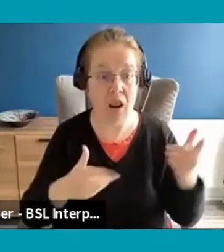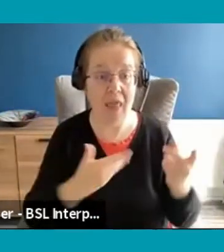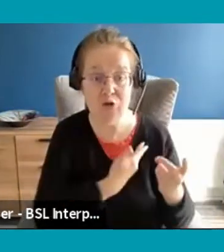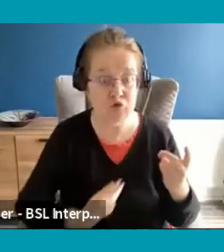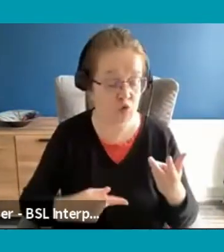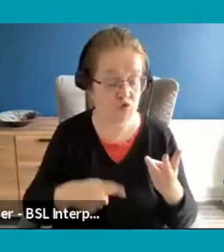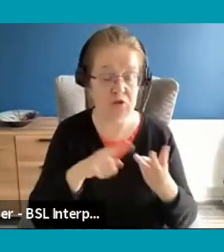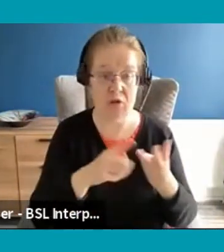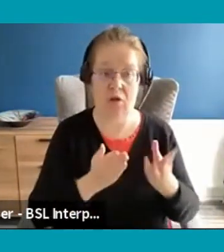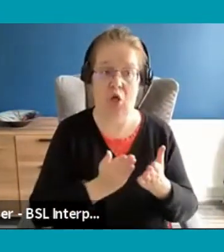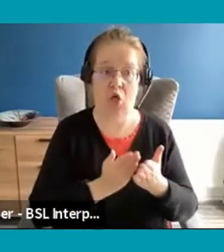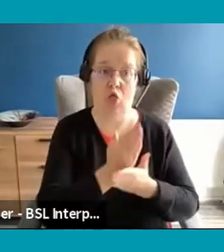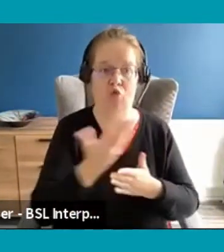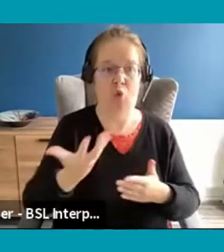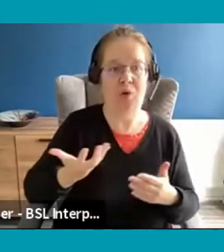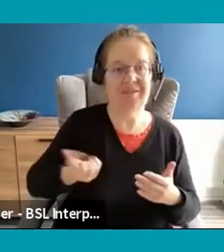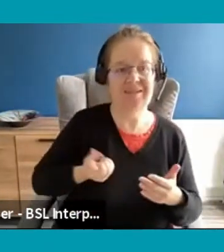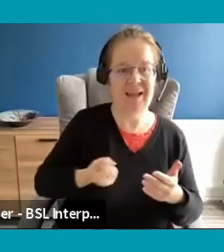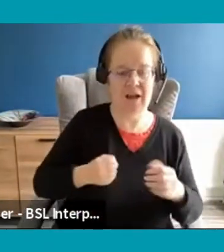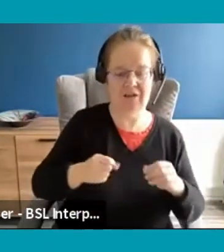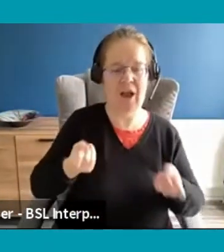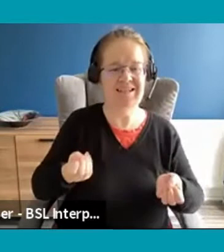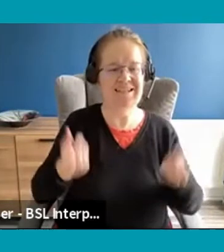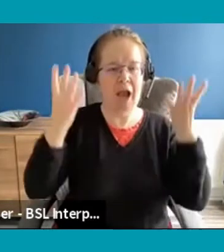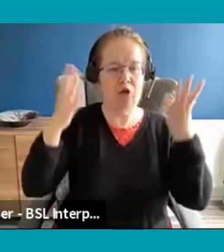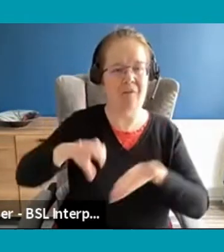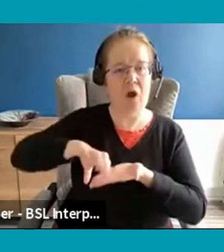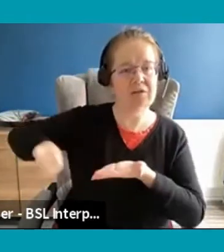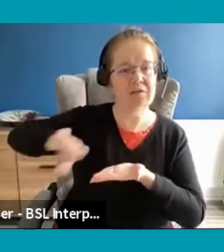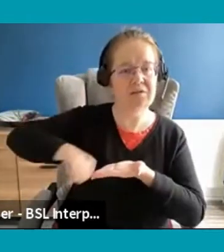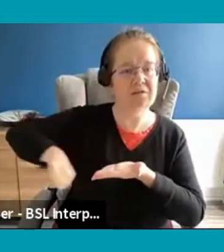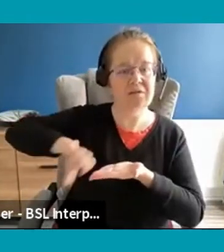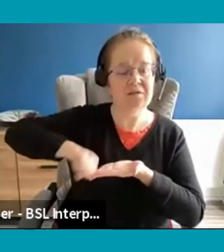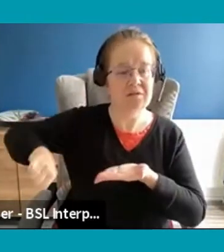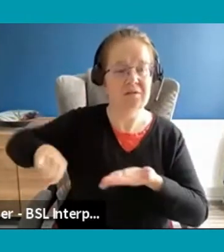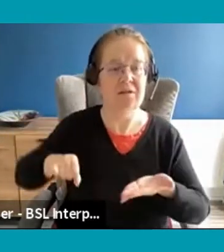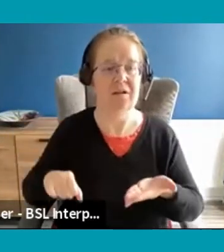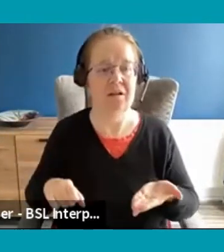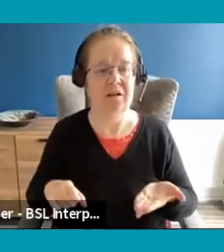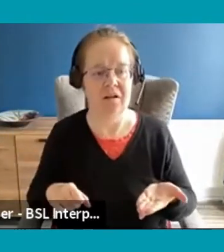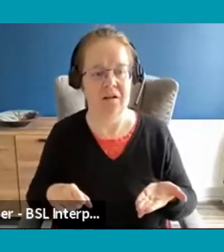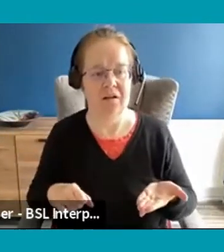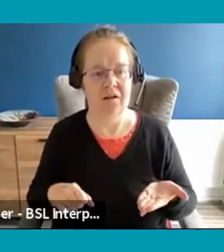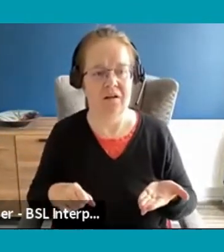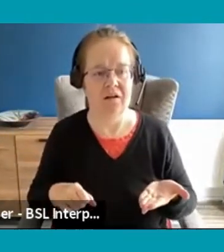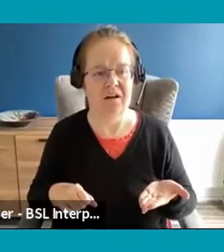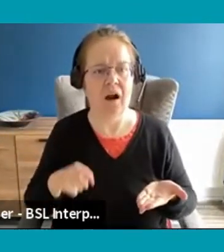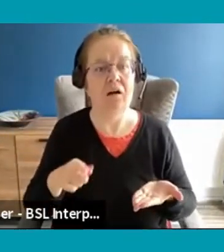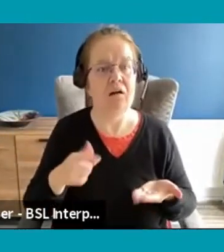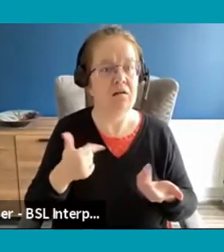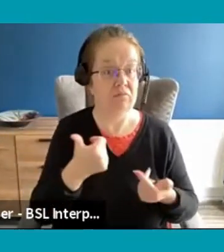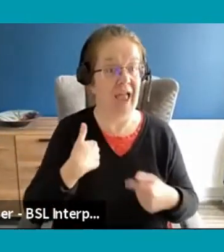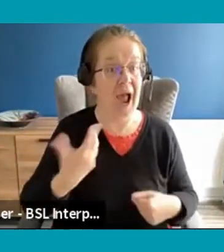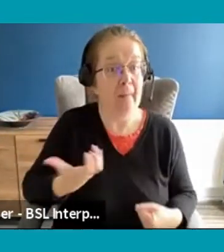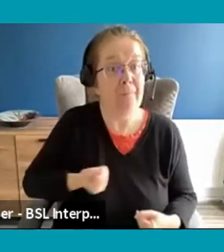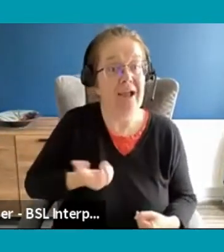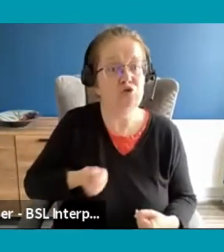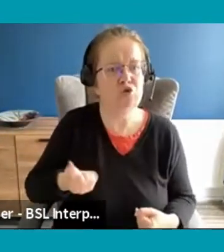through your salary sacrifice. It's a very. A very good pension scheme with us as well.